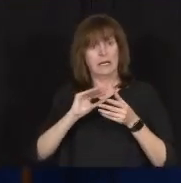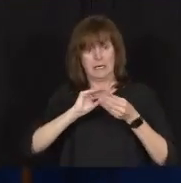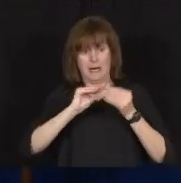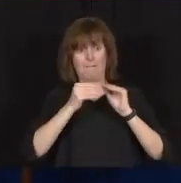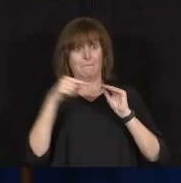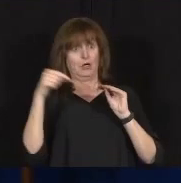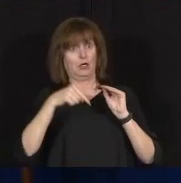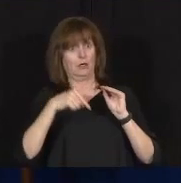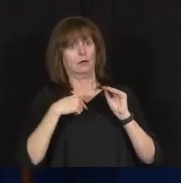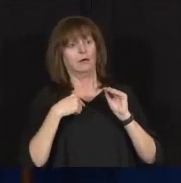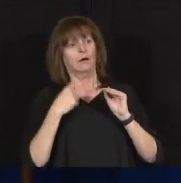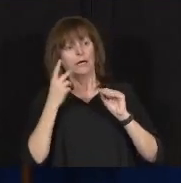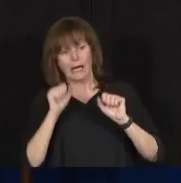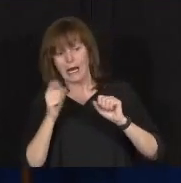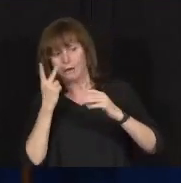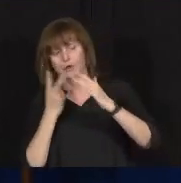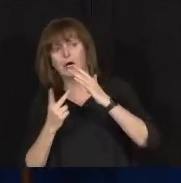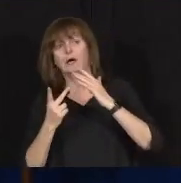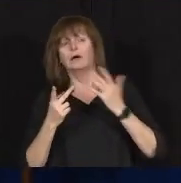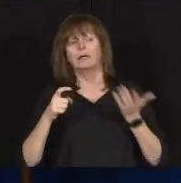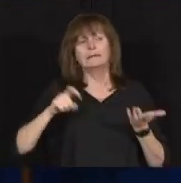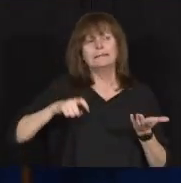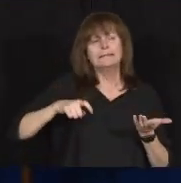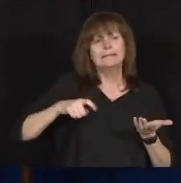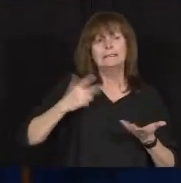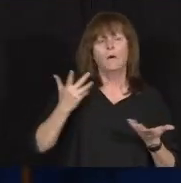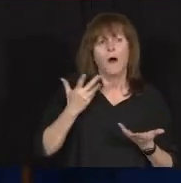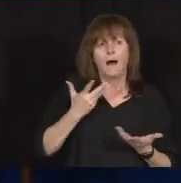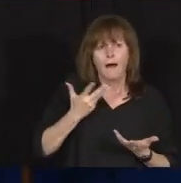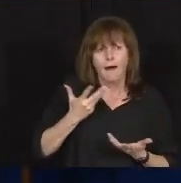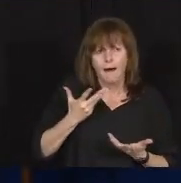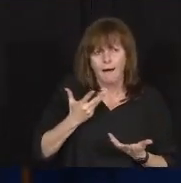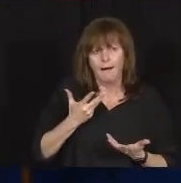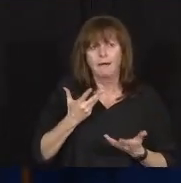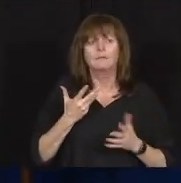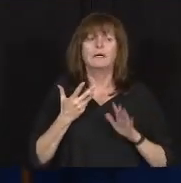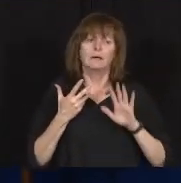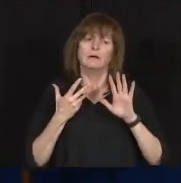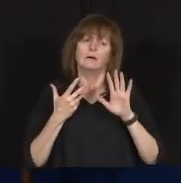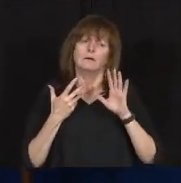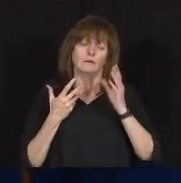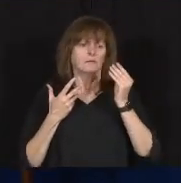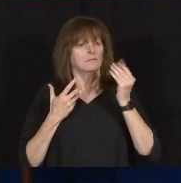Laura, we can never sit back. W e have to be working constantly and coming up with new